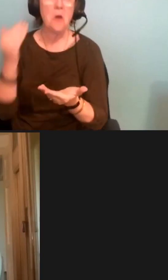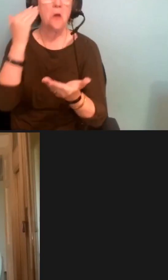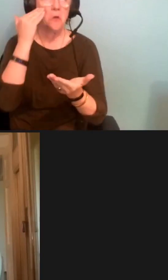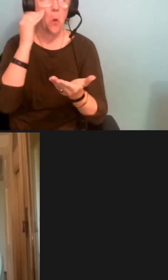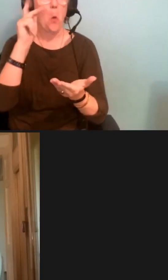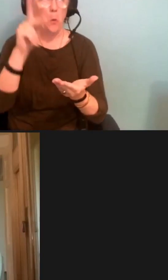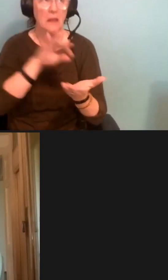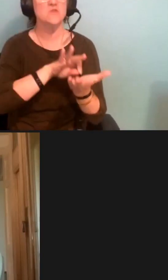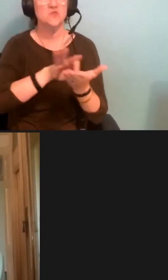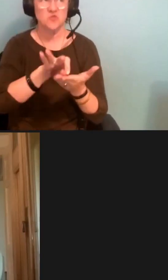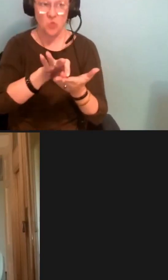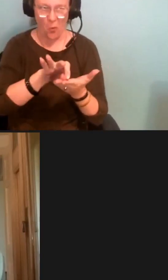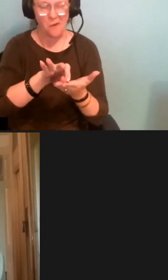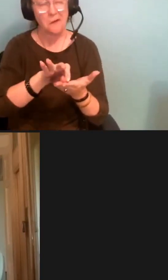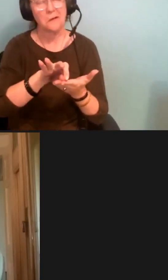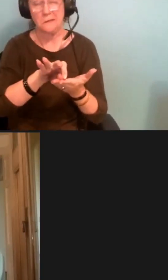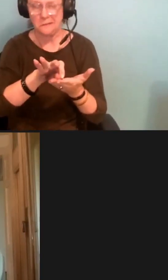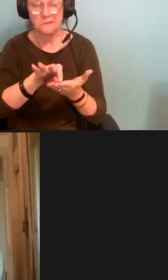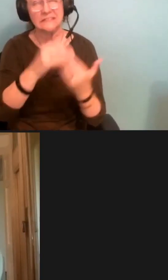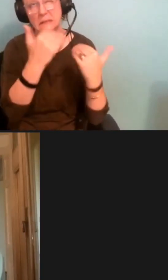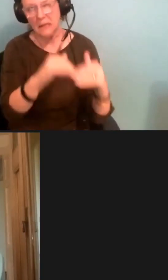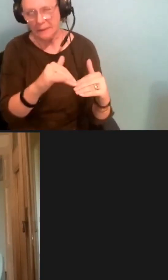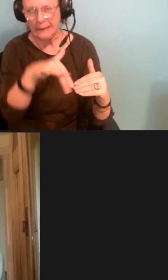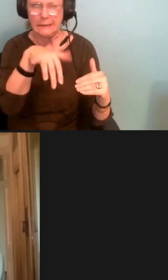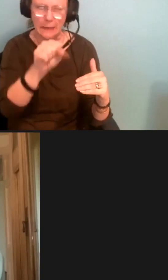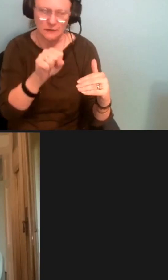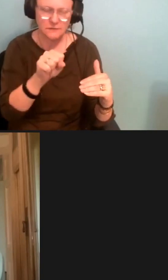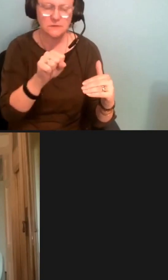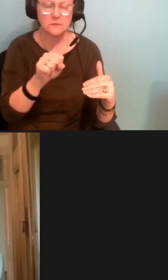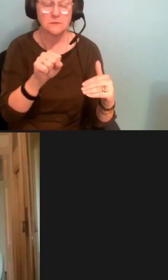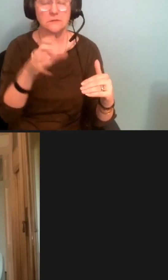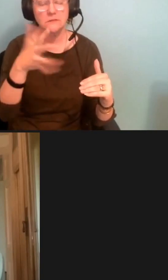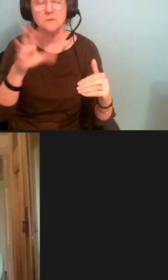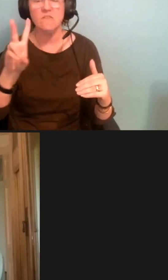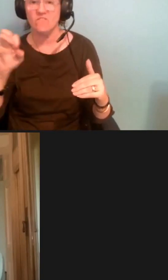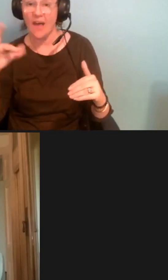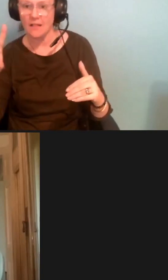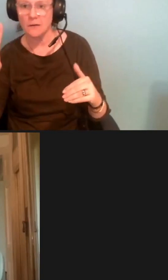they were but it'd be like saying all tests are are Norm well not all but